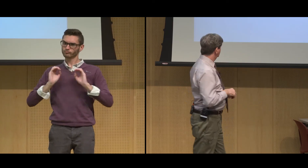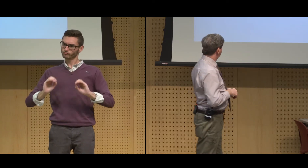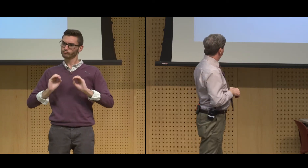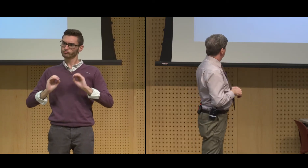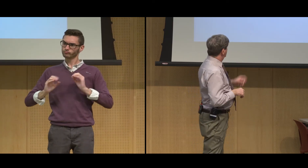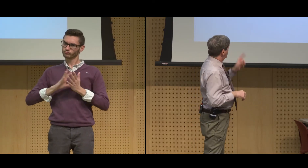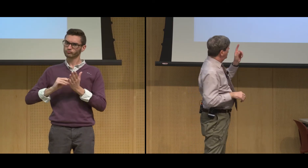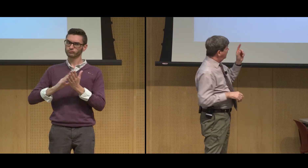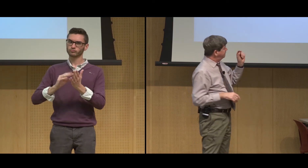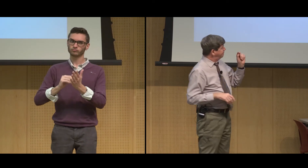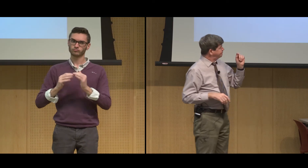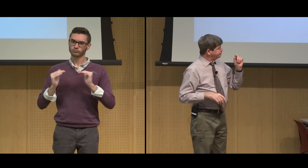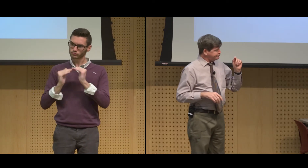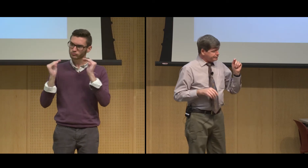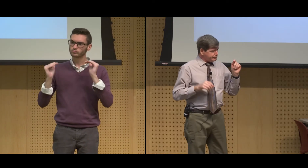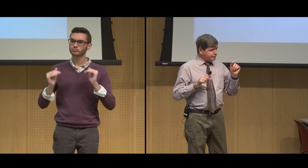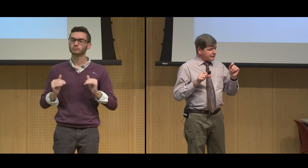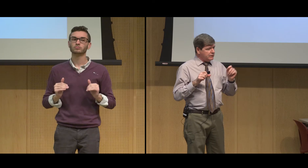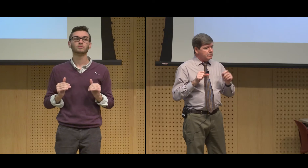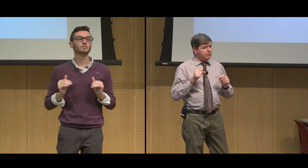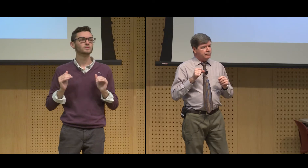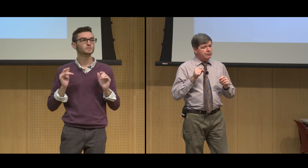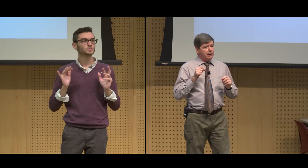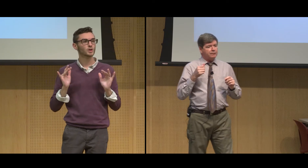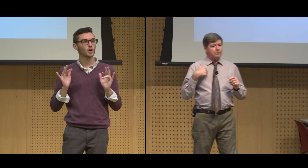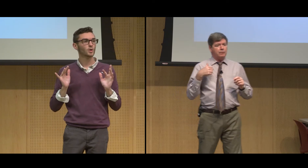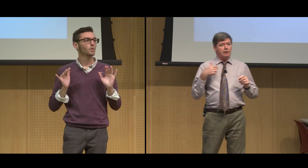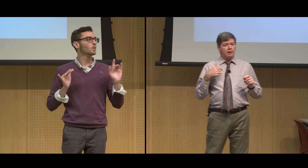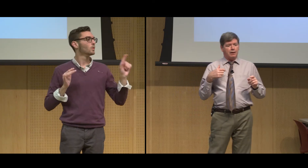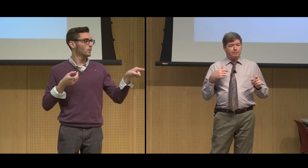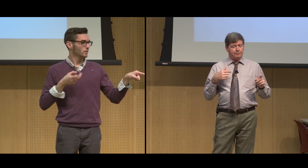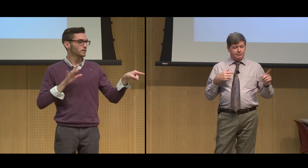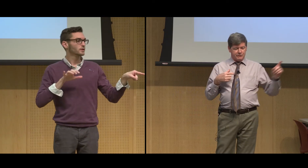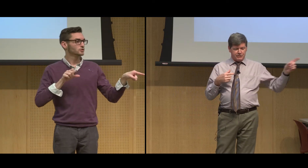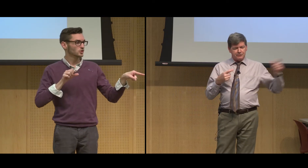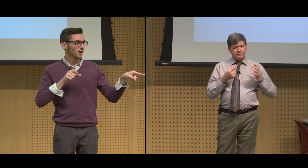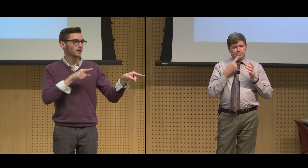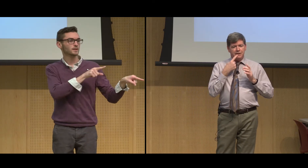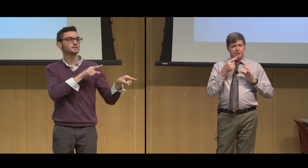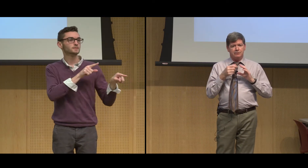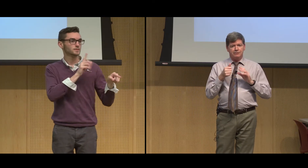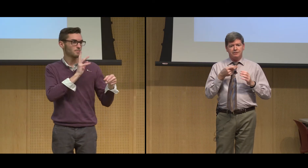Um, so, um, Jess mentioned several areas